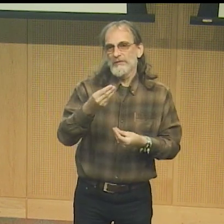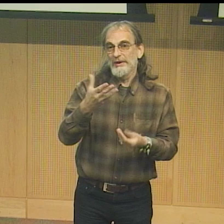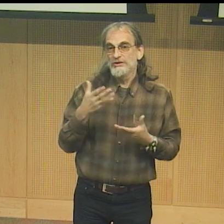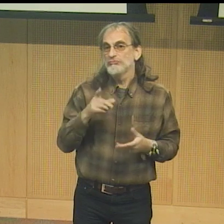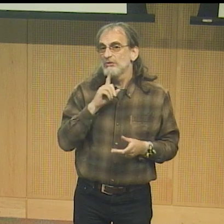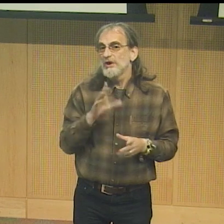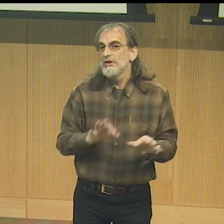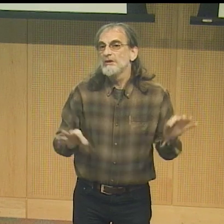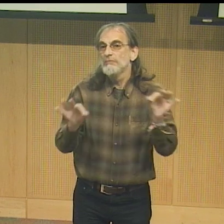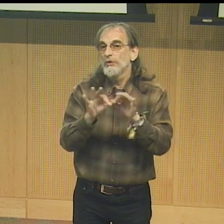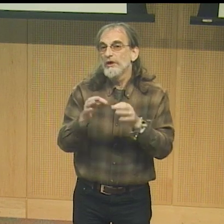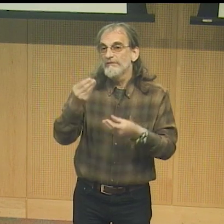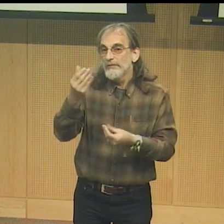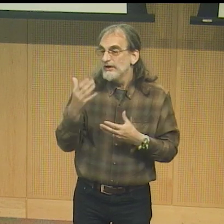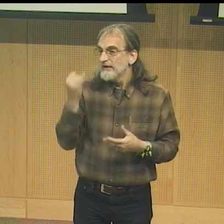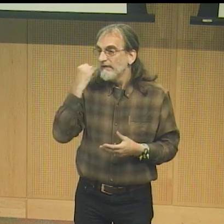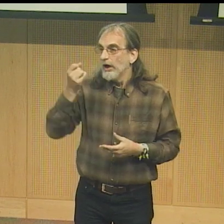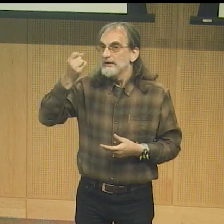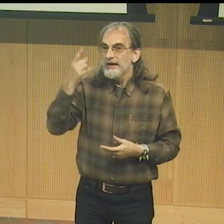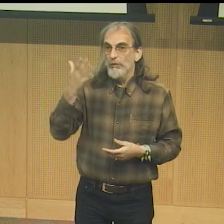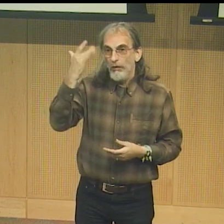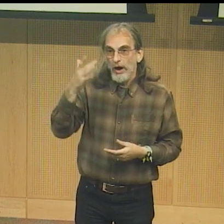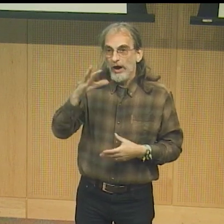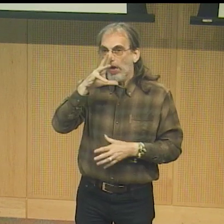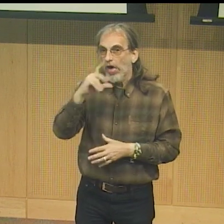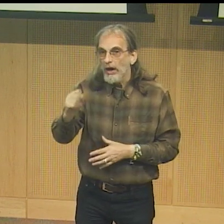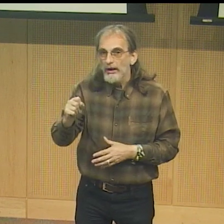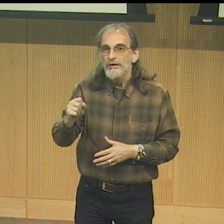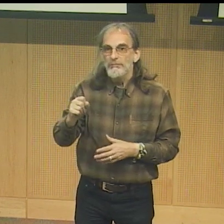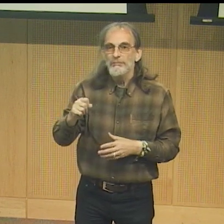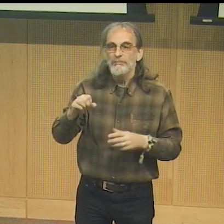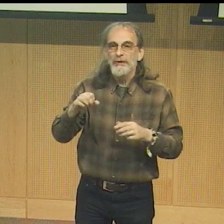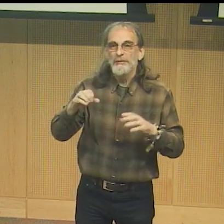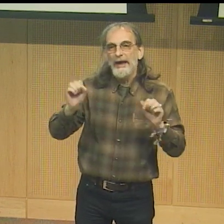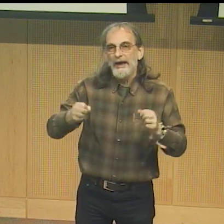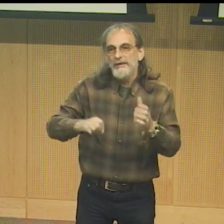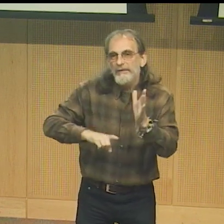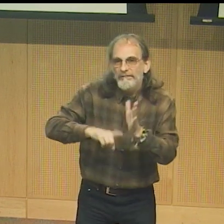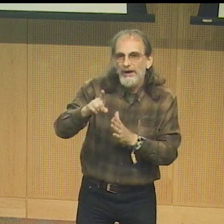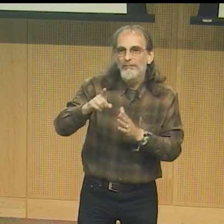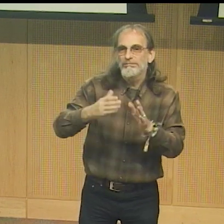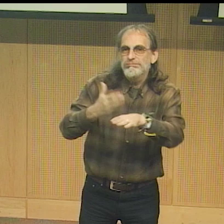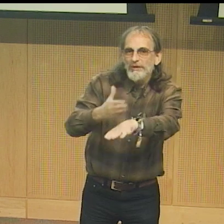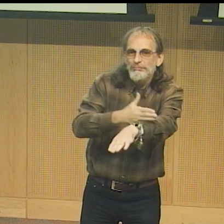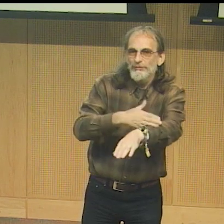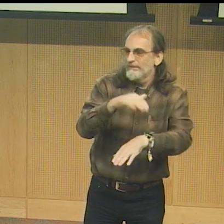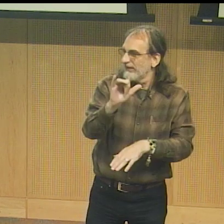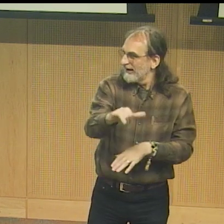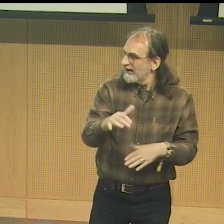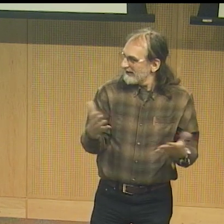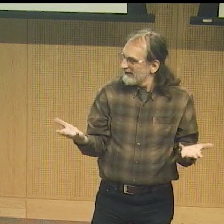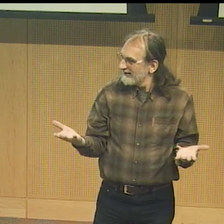their personal experiences with Deafhood, because I think that it would help us to improve the concept,